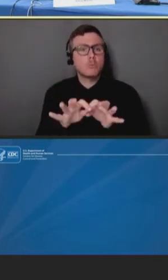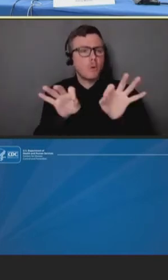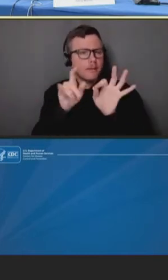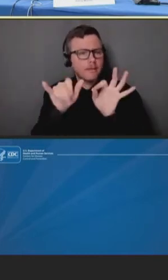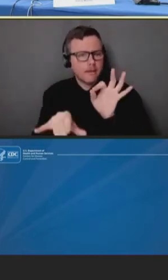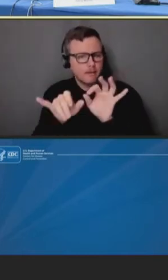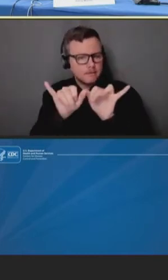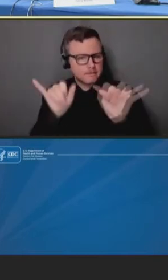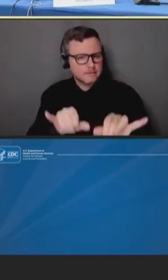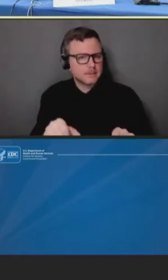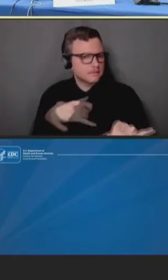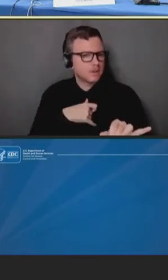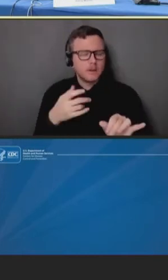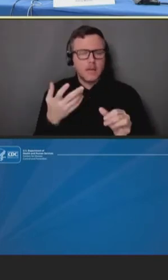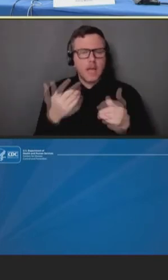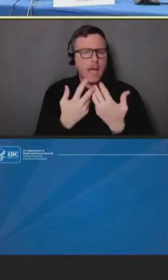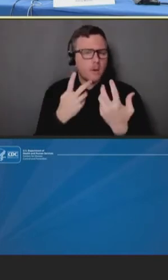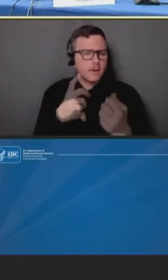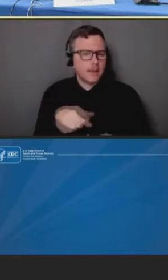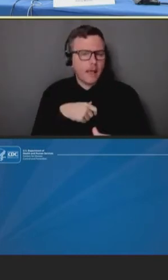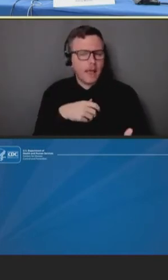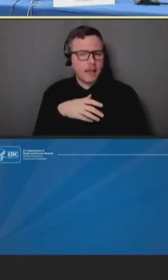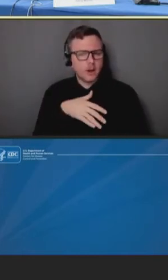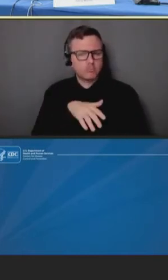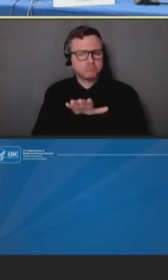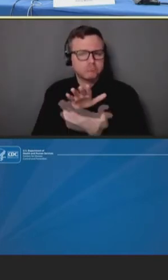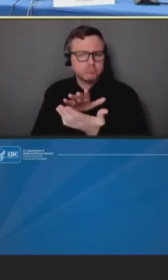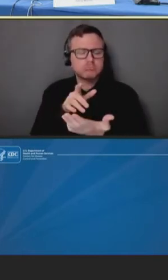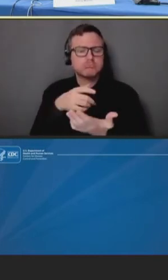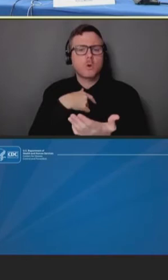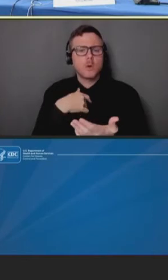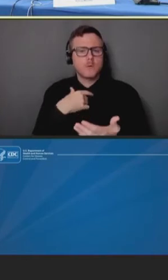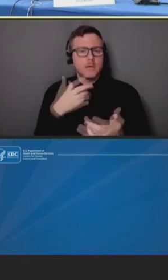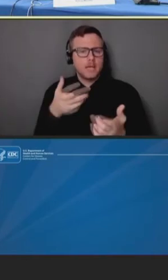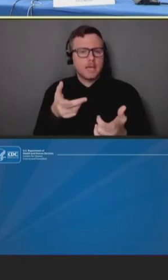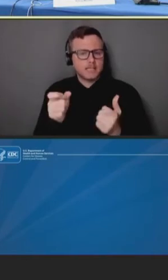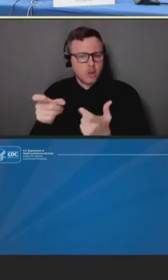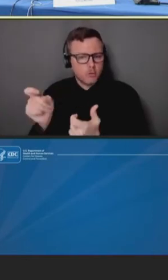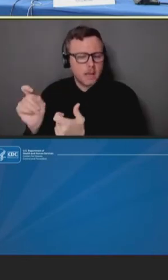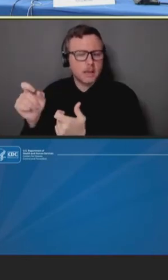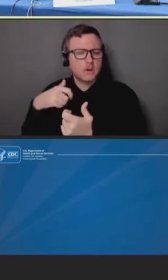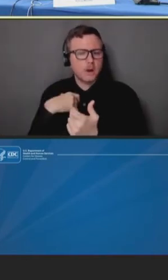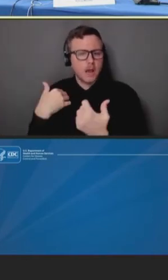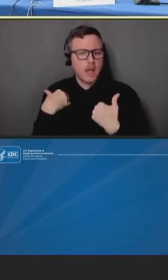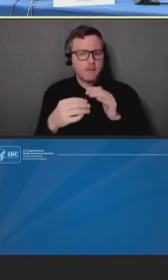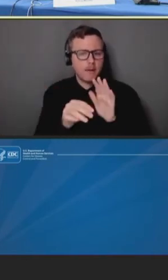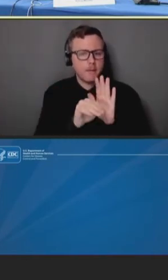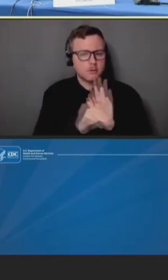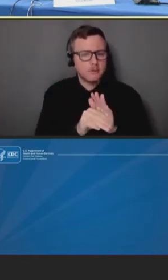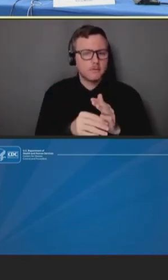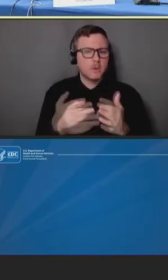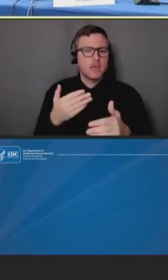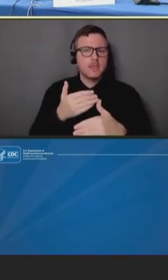what measures could be done to accelerate or have a module in place for the next disease, X or Y?